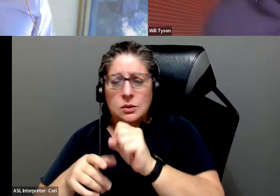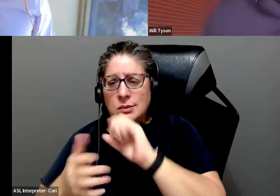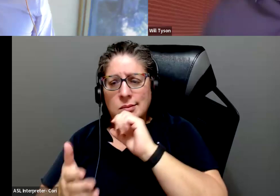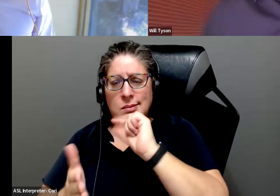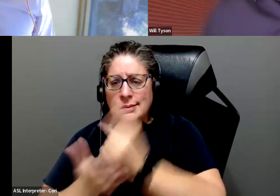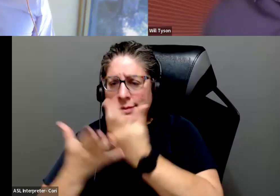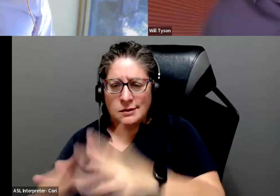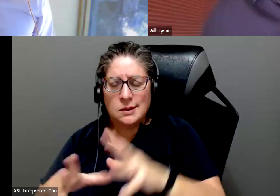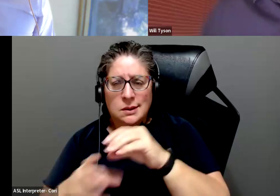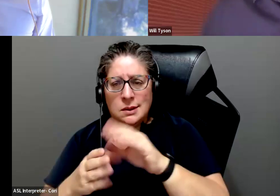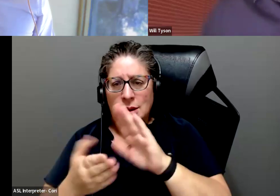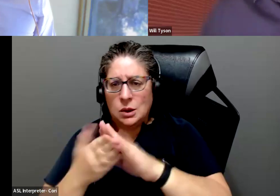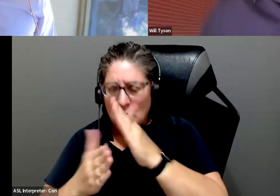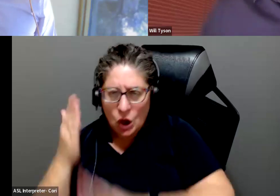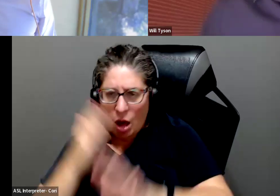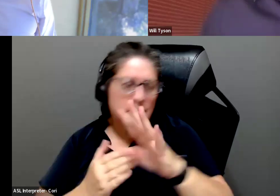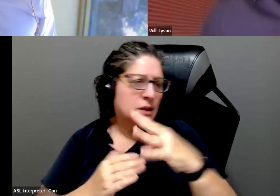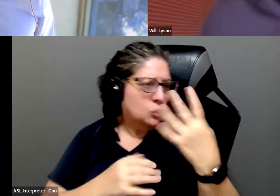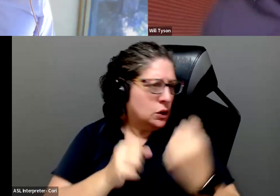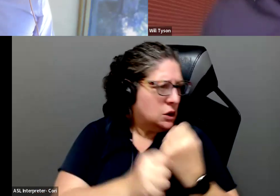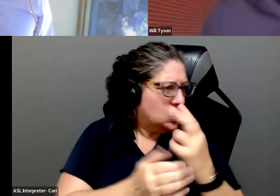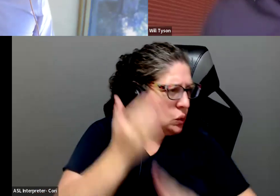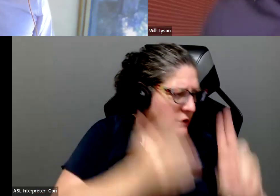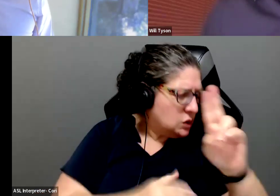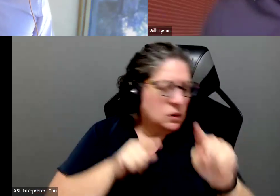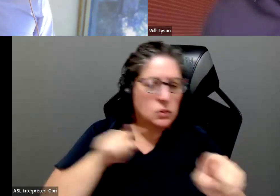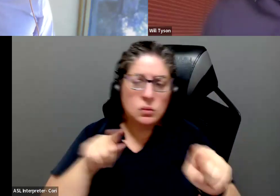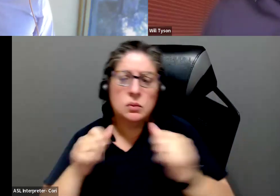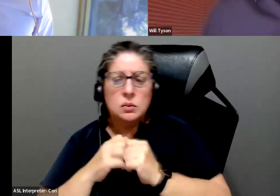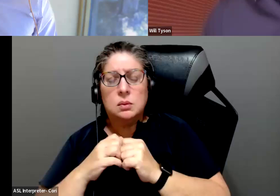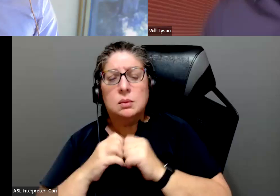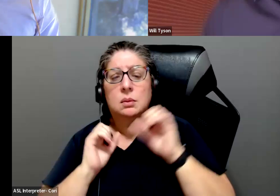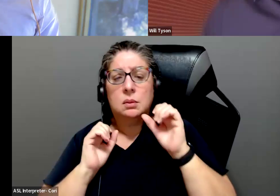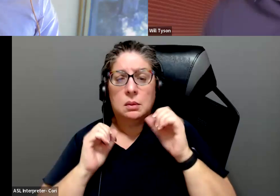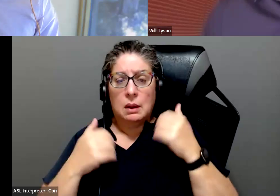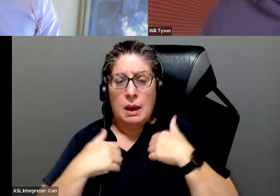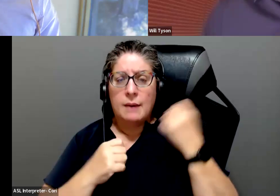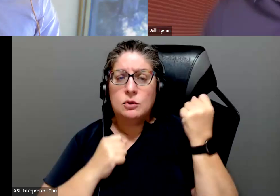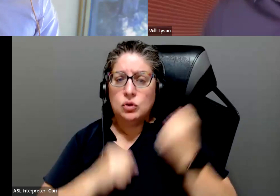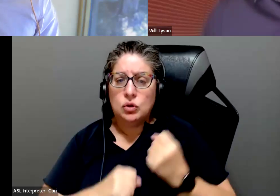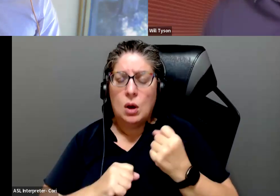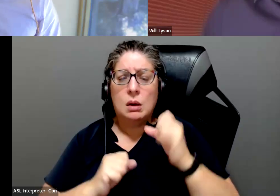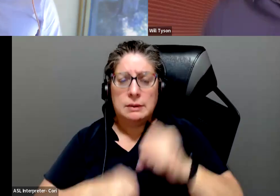community colleges, and four-year universities who have strong employability skills.